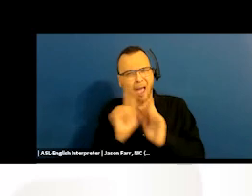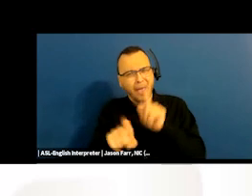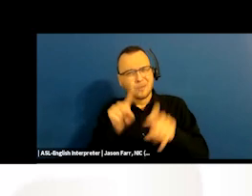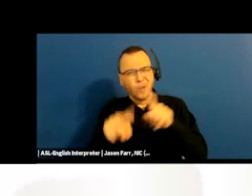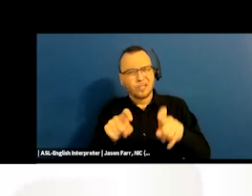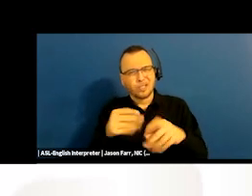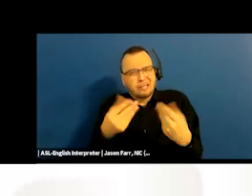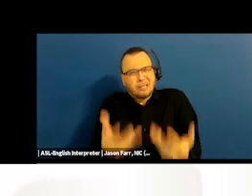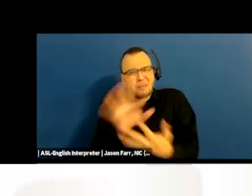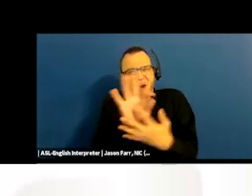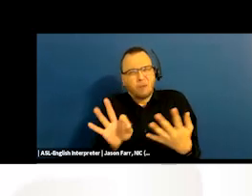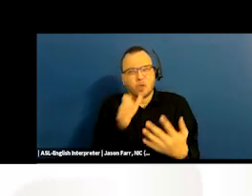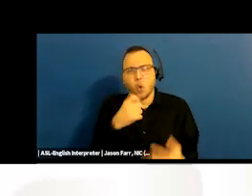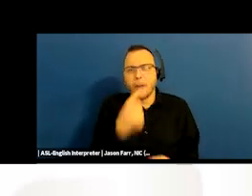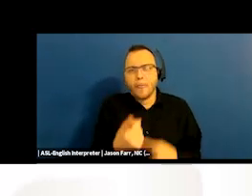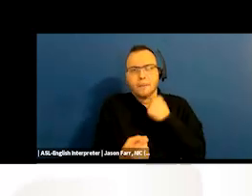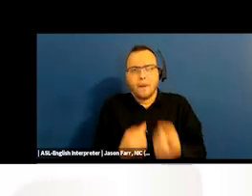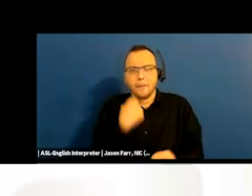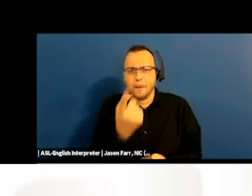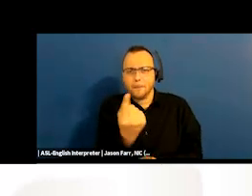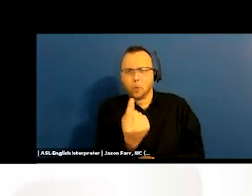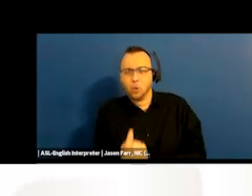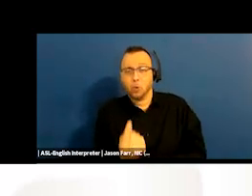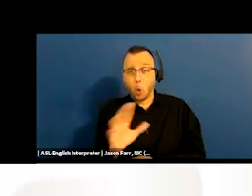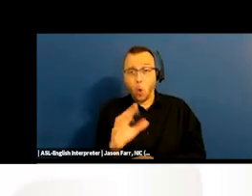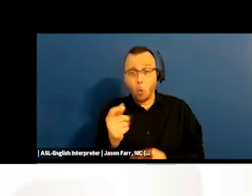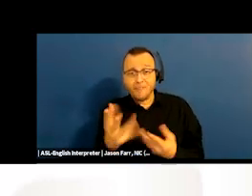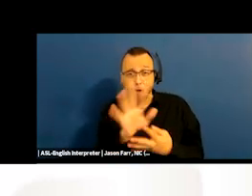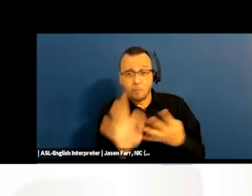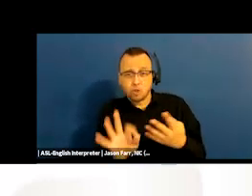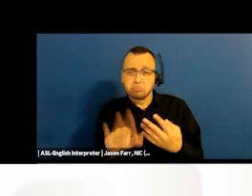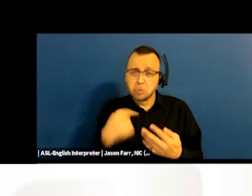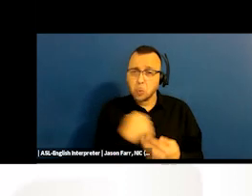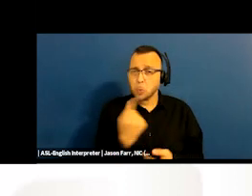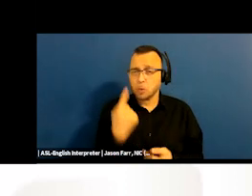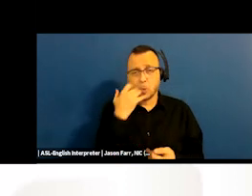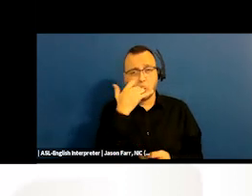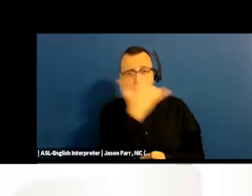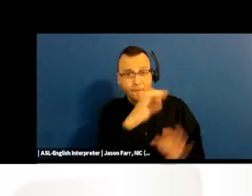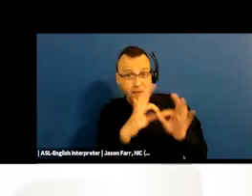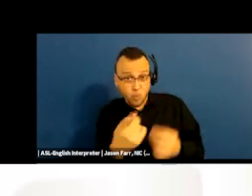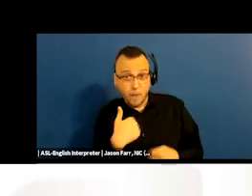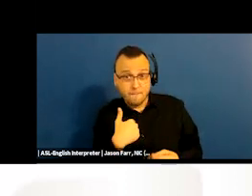And some more methods I would say kind of present people, like when they're at crisis and especially with psychosis or something,